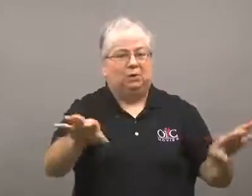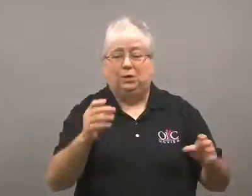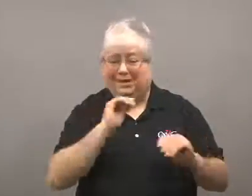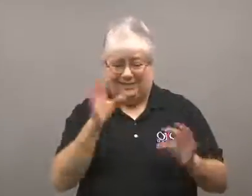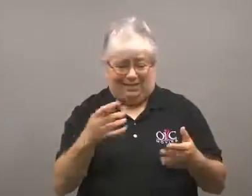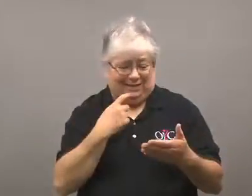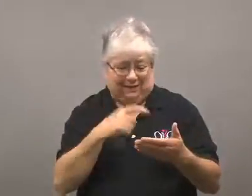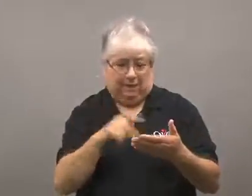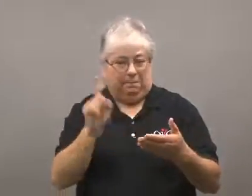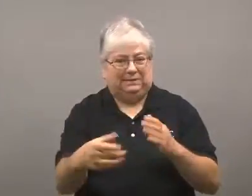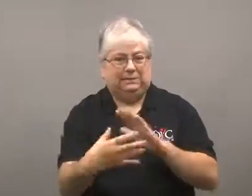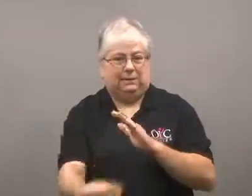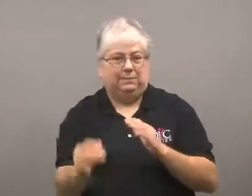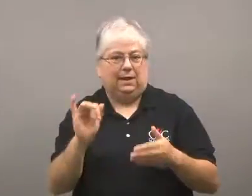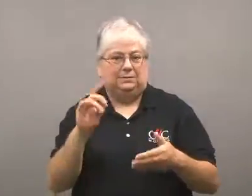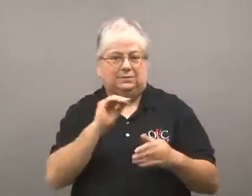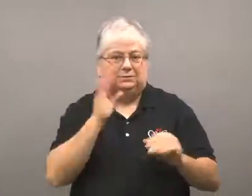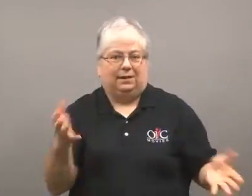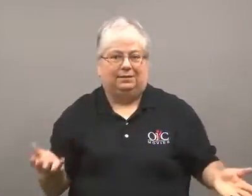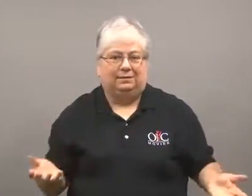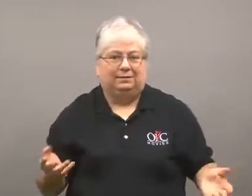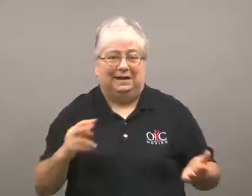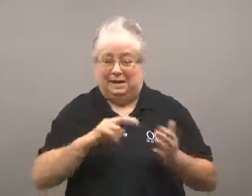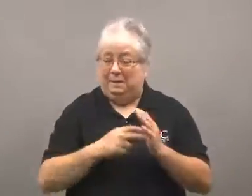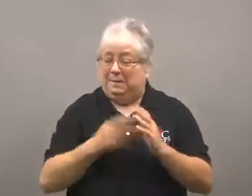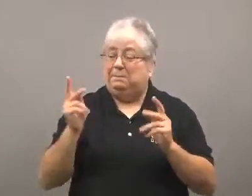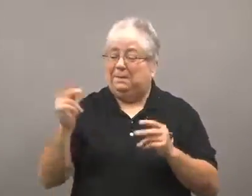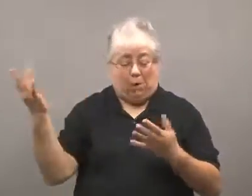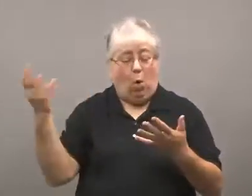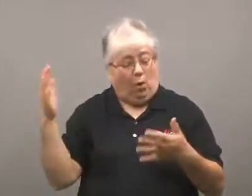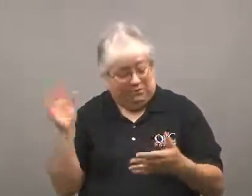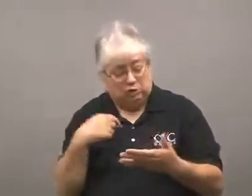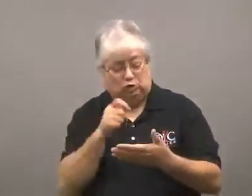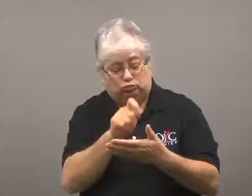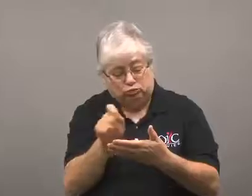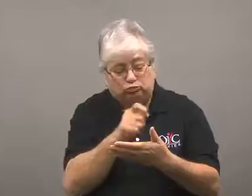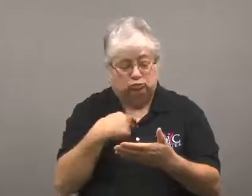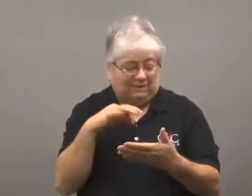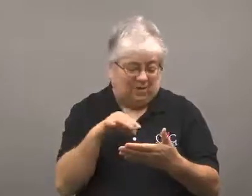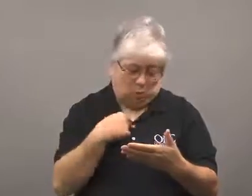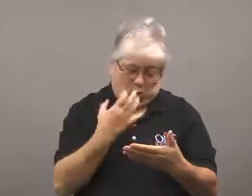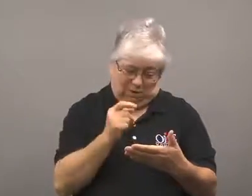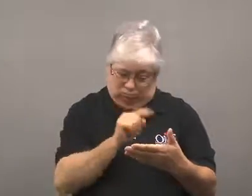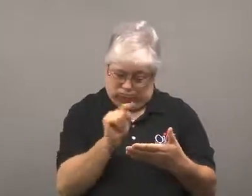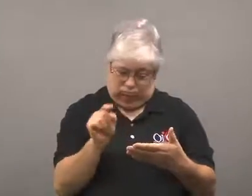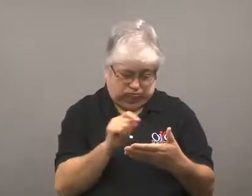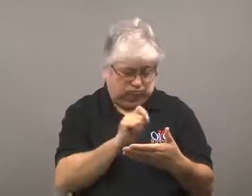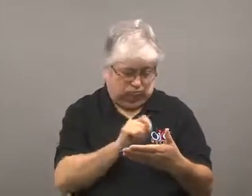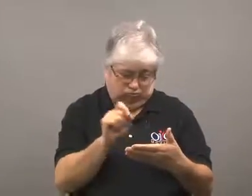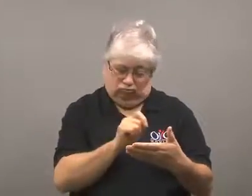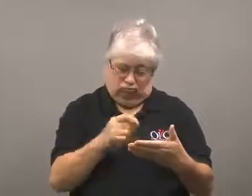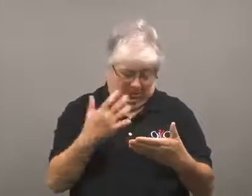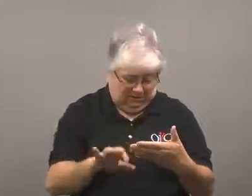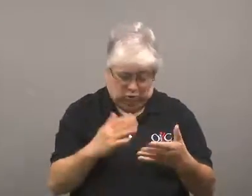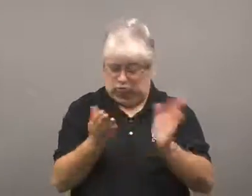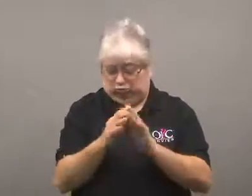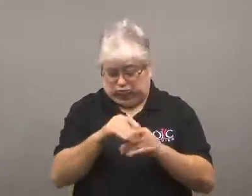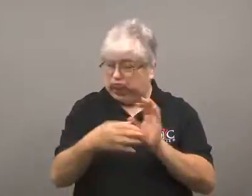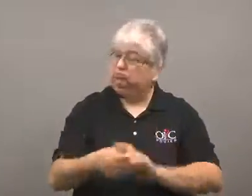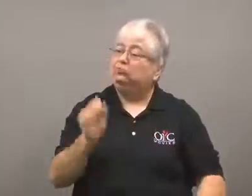These ballots say nothing about the requirement that ID be attached.